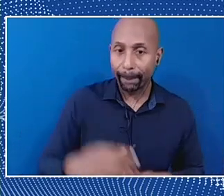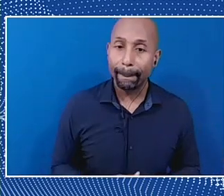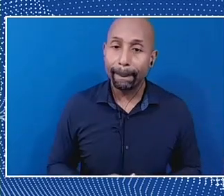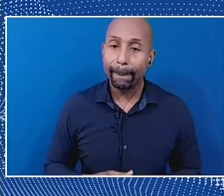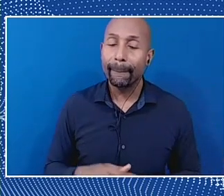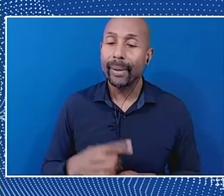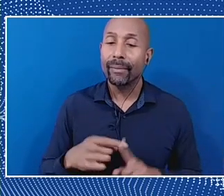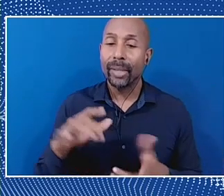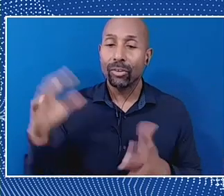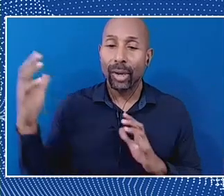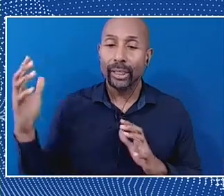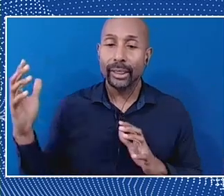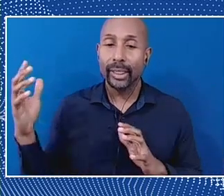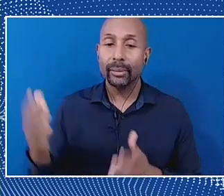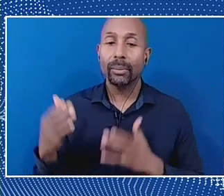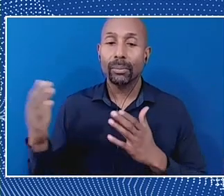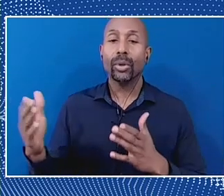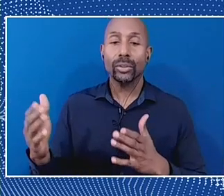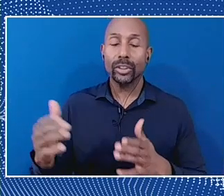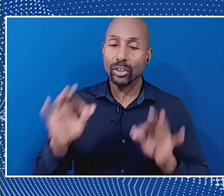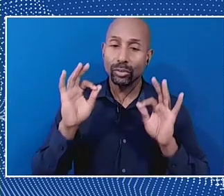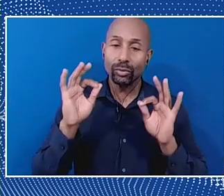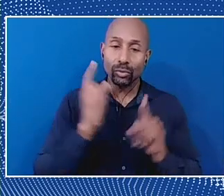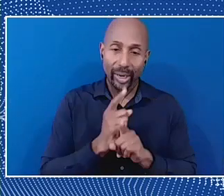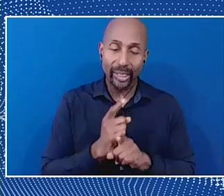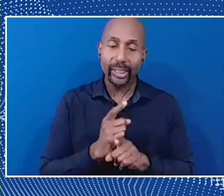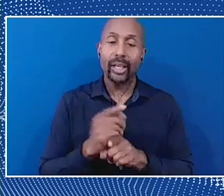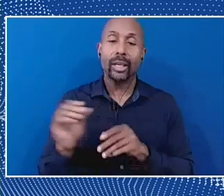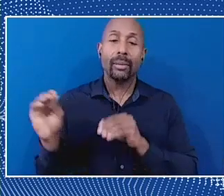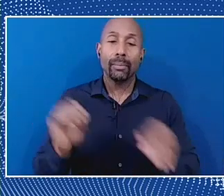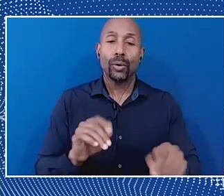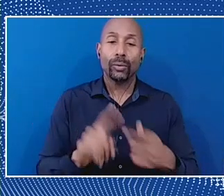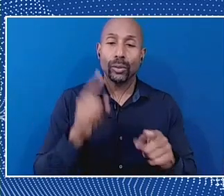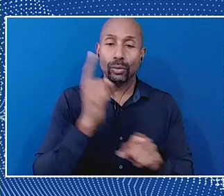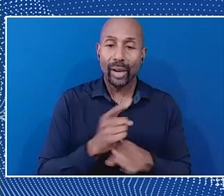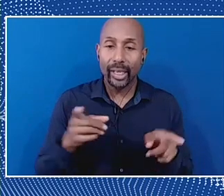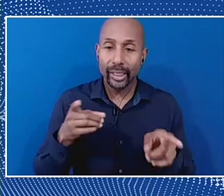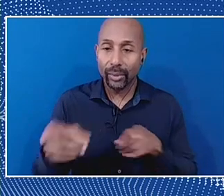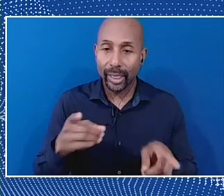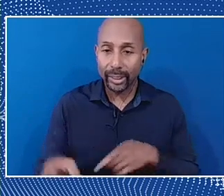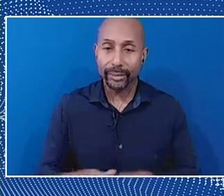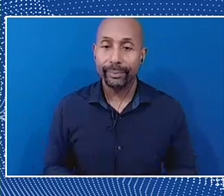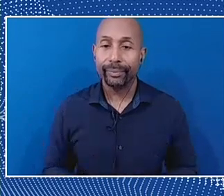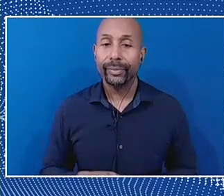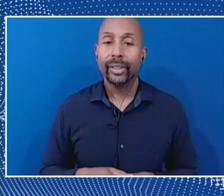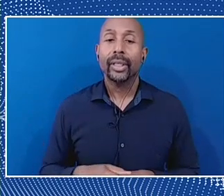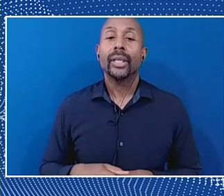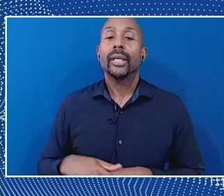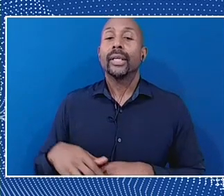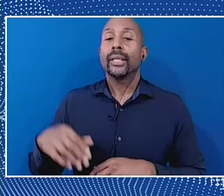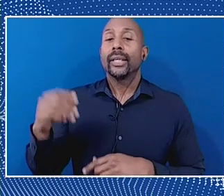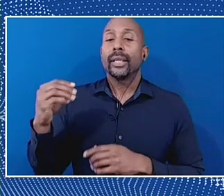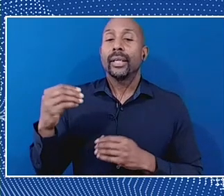those with high likelihood of default. The Department should also ensure that the 7 million borrowers currently in default, and those who have recently taken